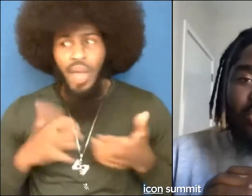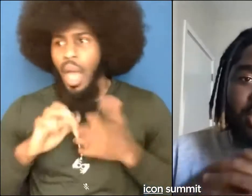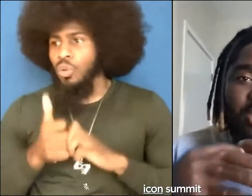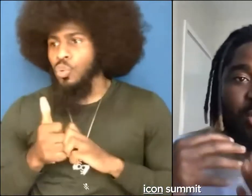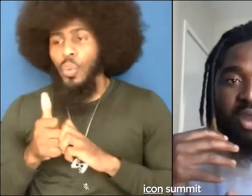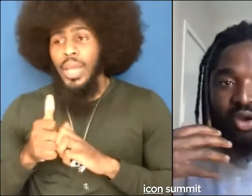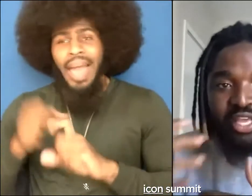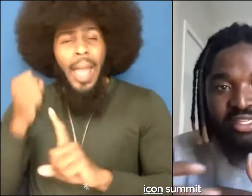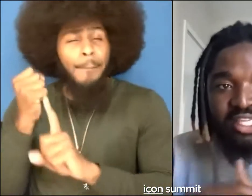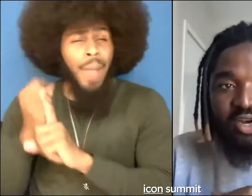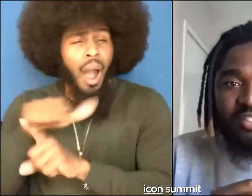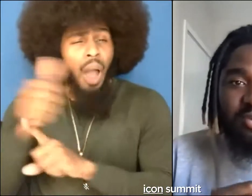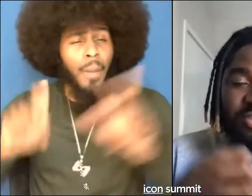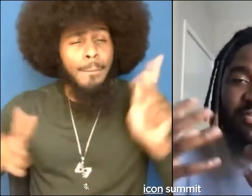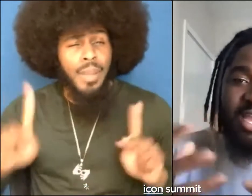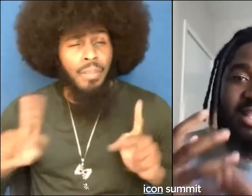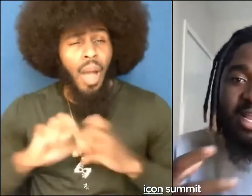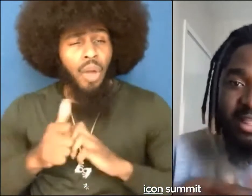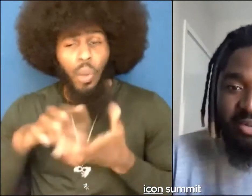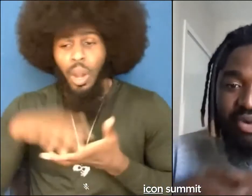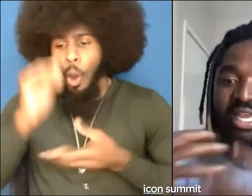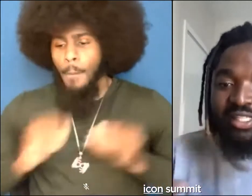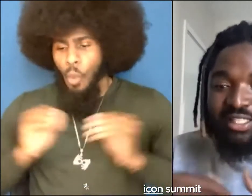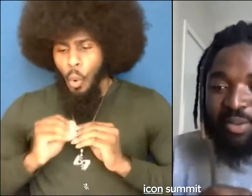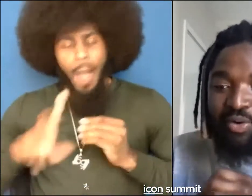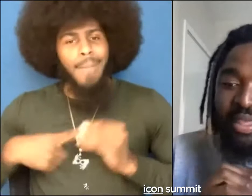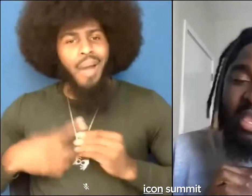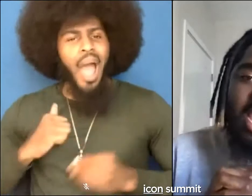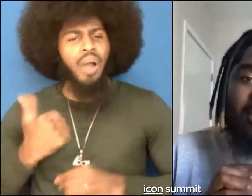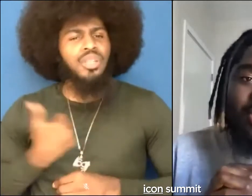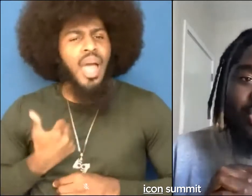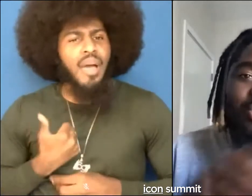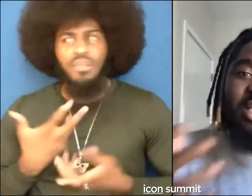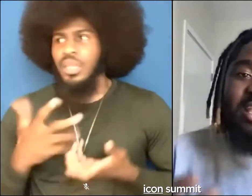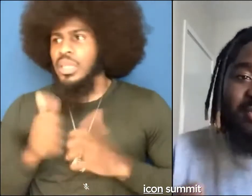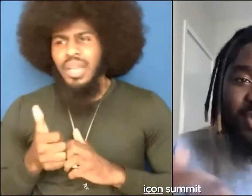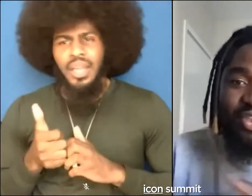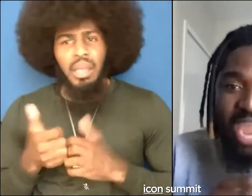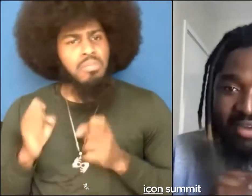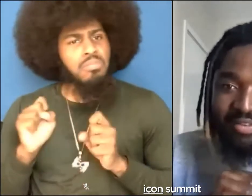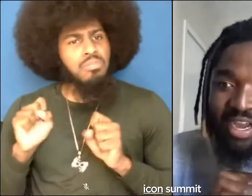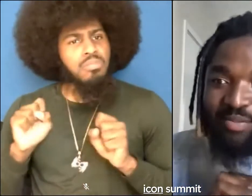How do we know about our authentic selves? How do we find that and then bring it to the table? Because you can only give what you have.